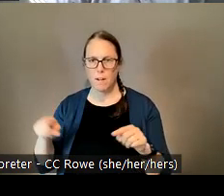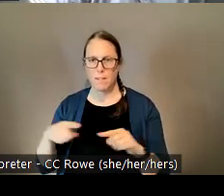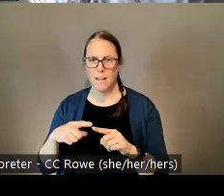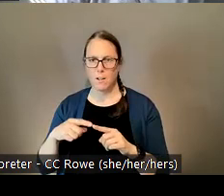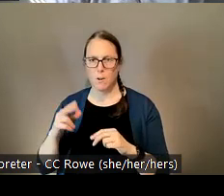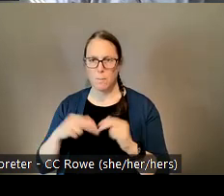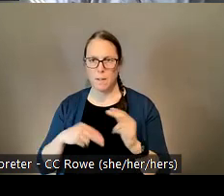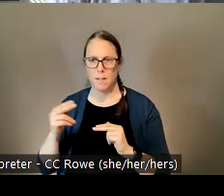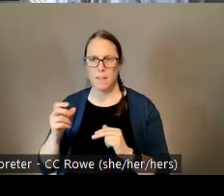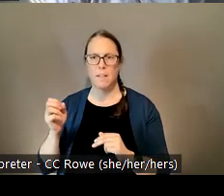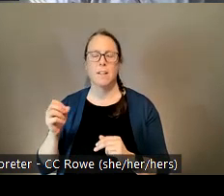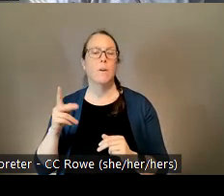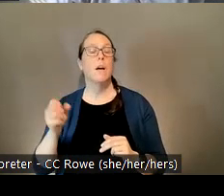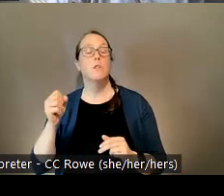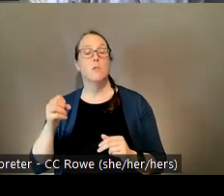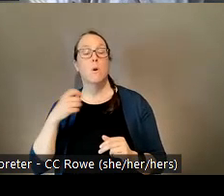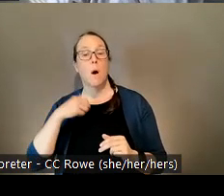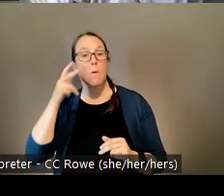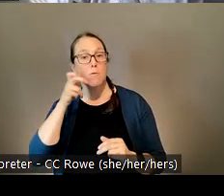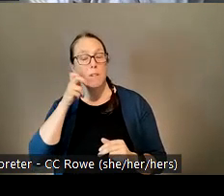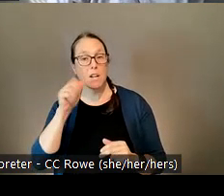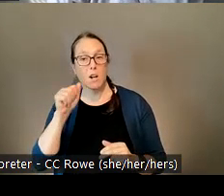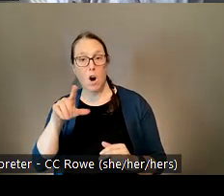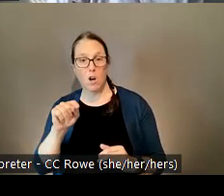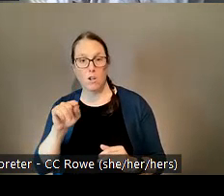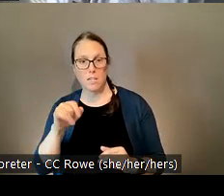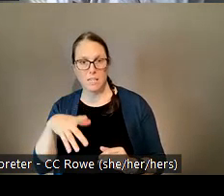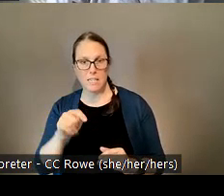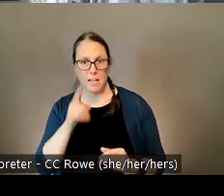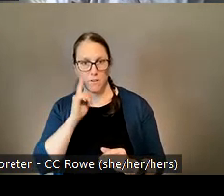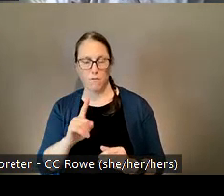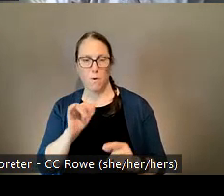So on here it was reading the alt text that Flora wrote for that image.